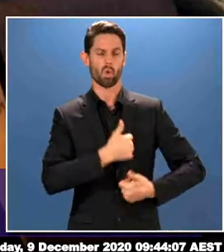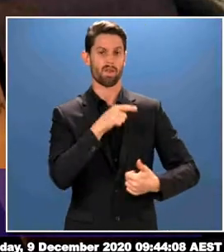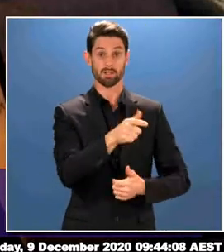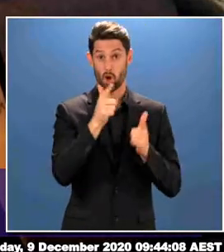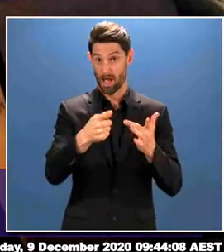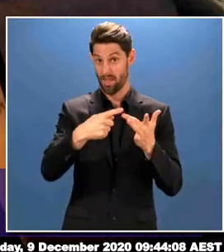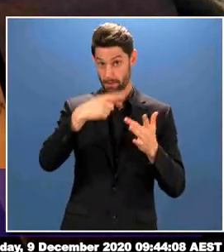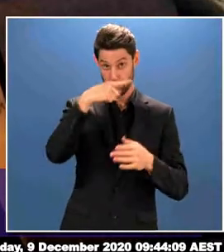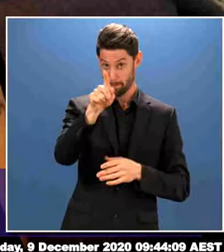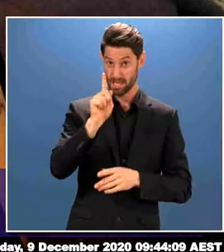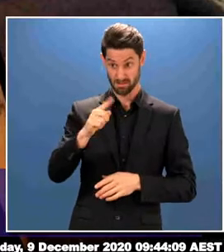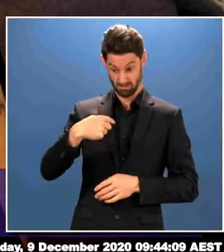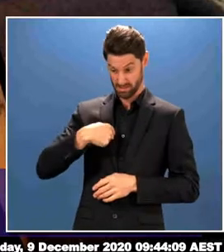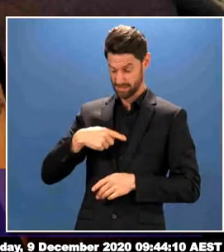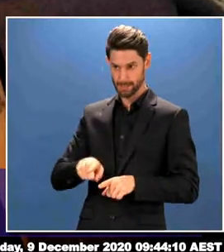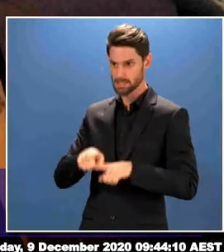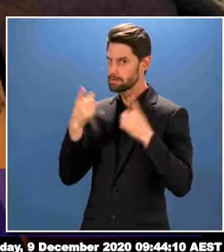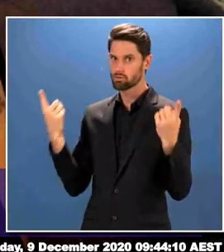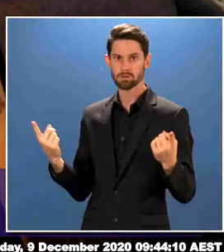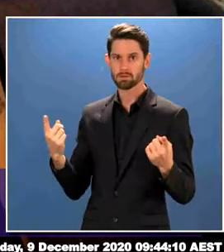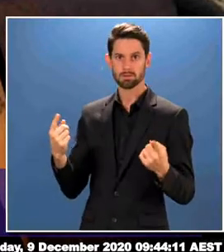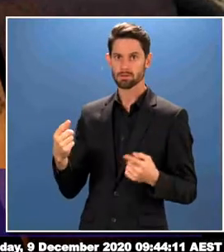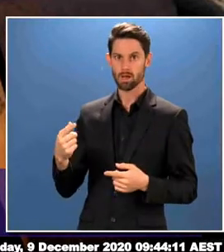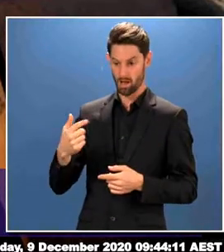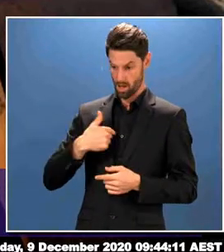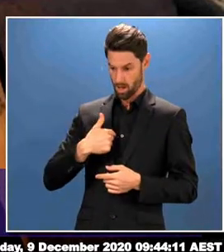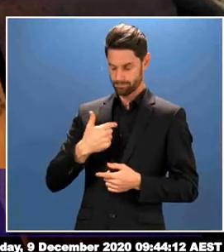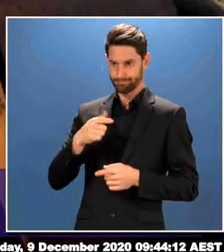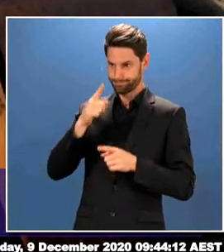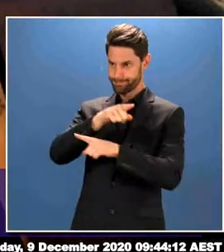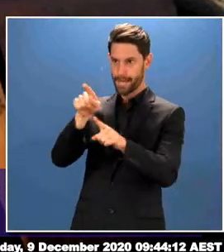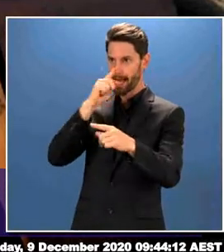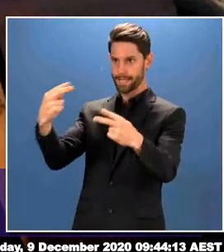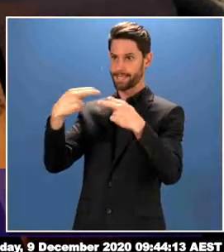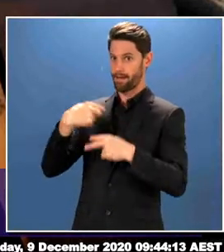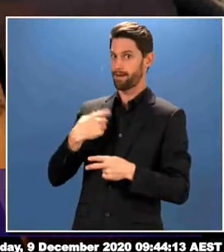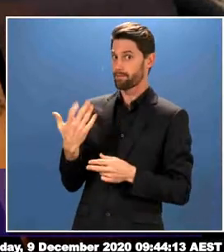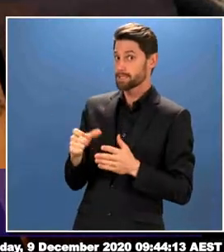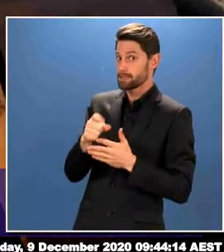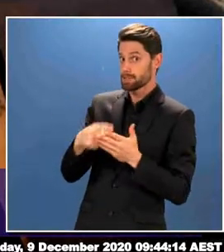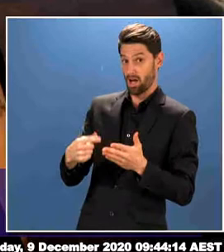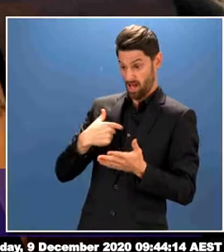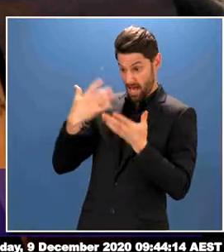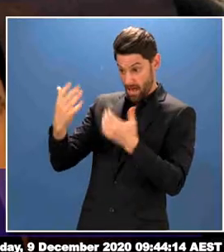But I guess I've had a different experience as someone with an invisible illness, where having a job gives you independence.